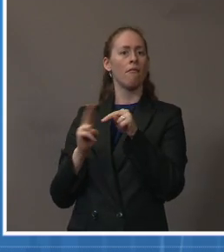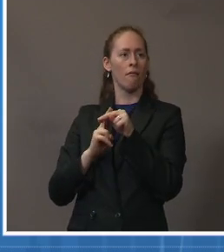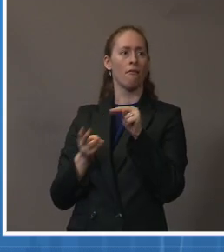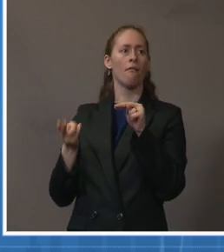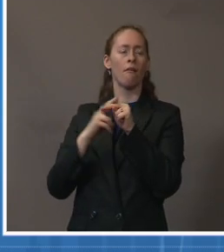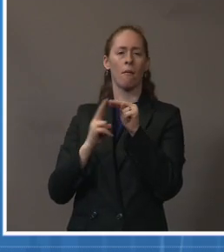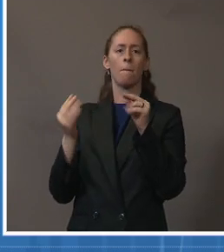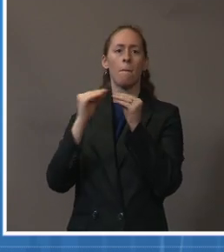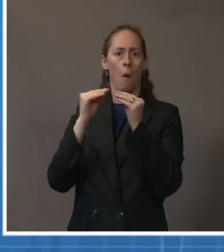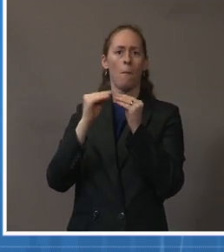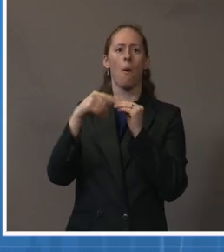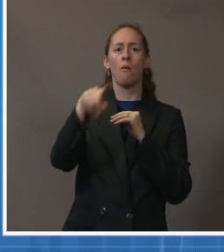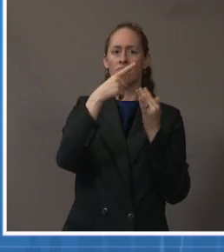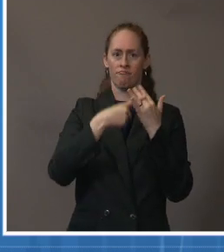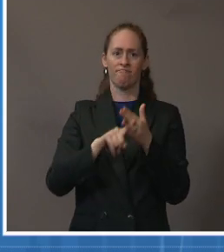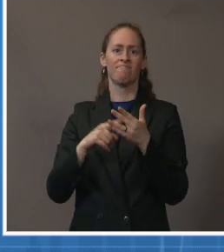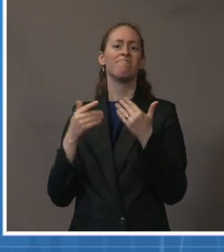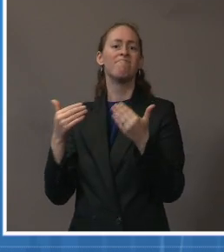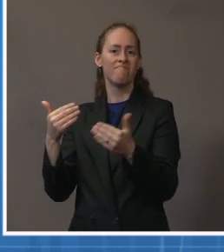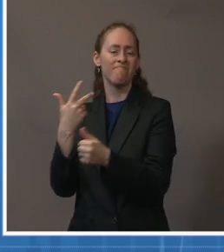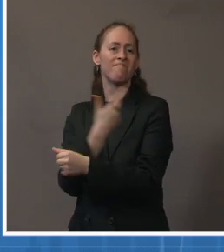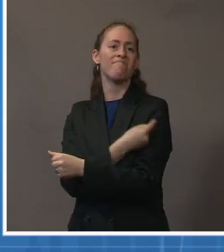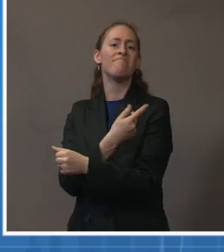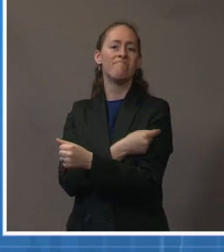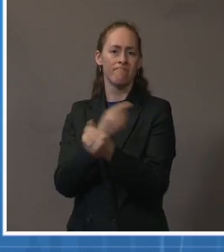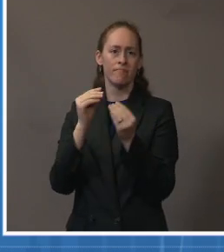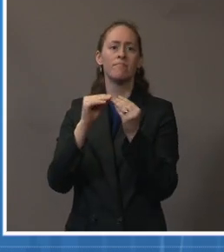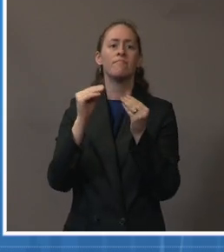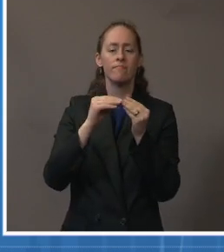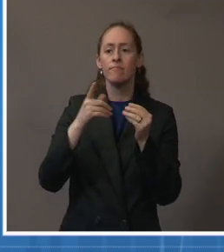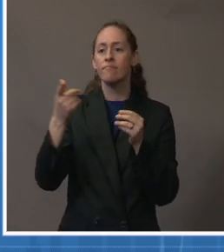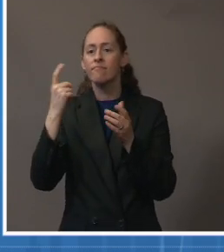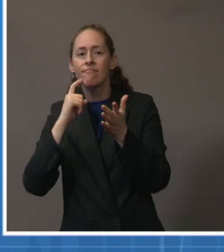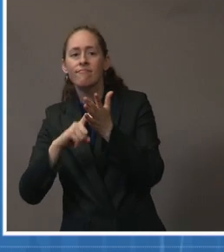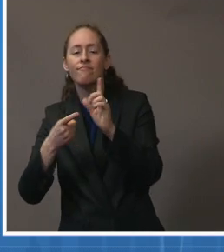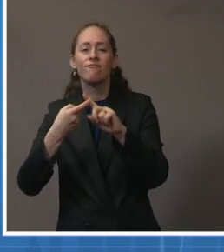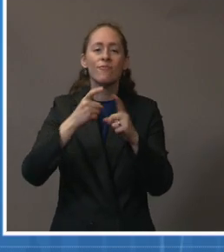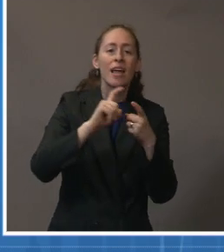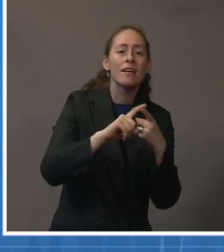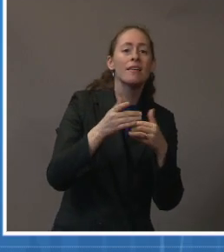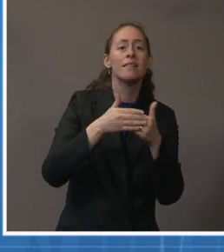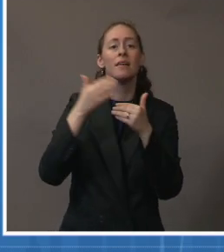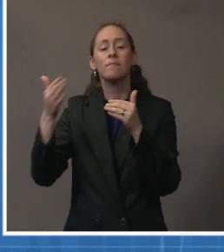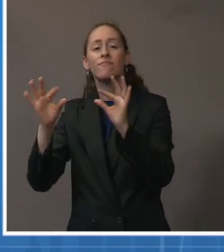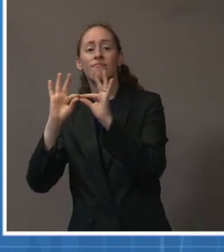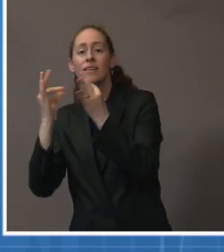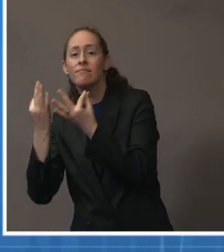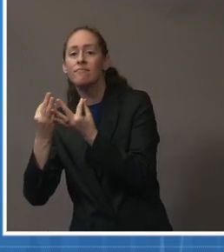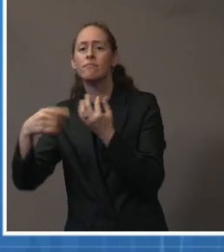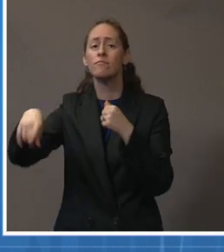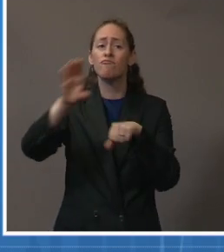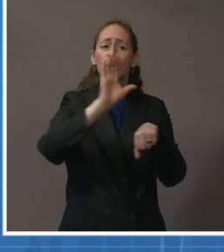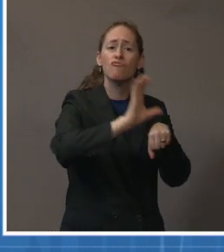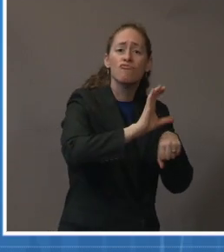as people have neighbors and friends and faith leaders and doctors who have been vaccinated